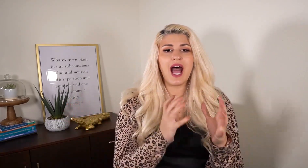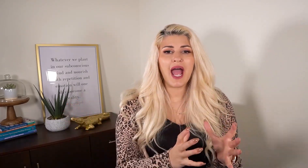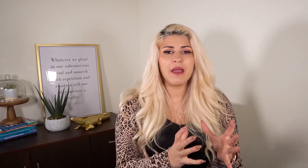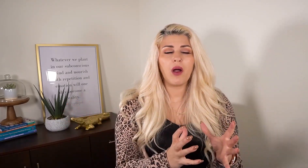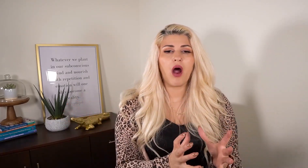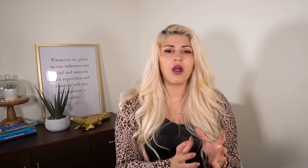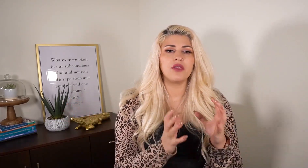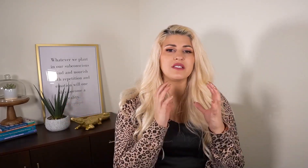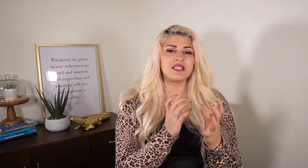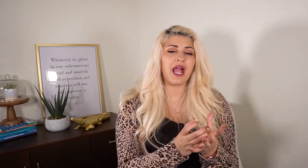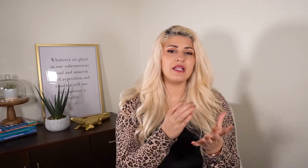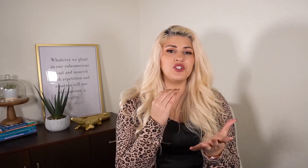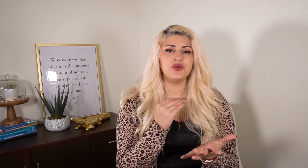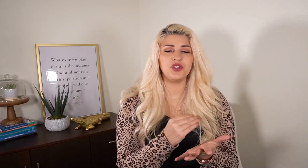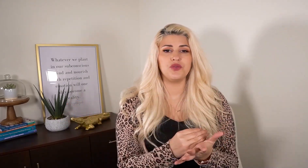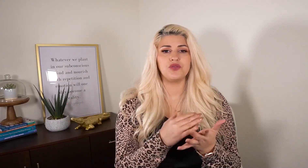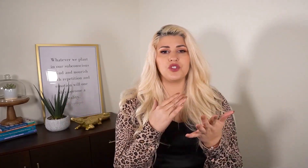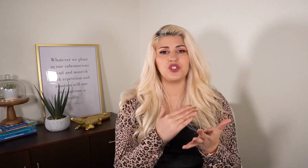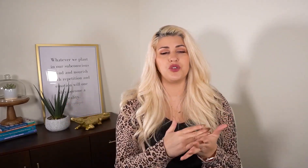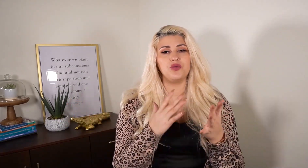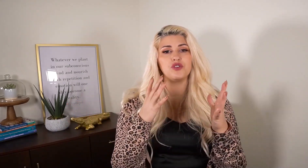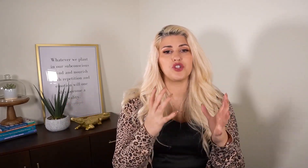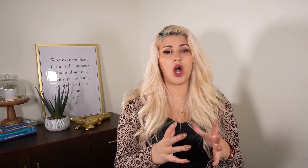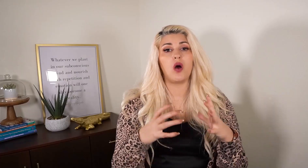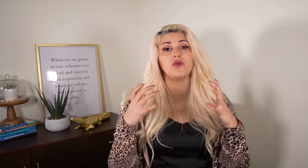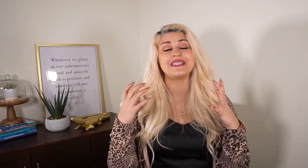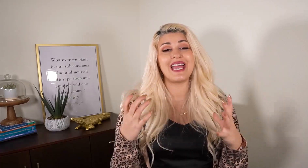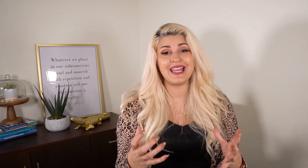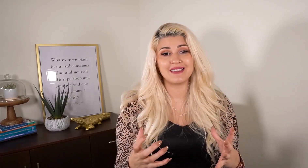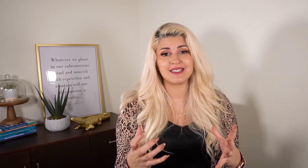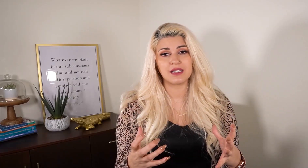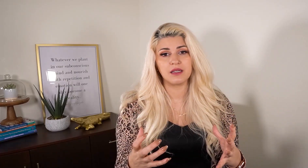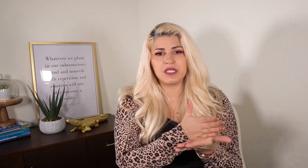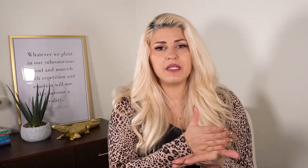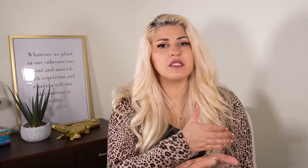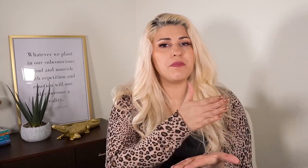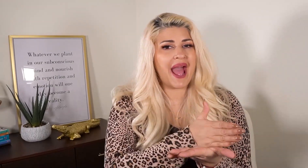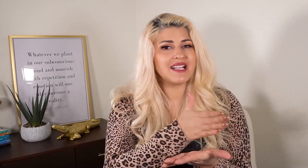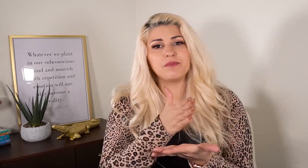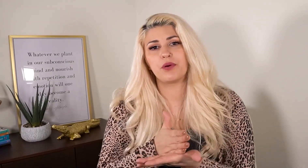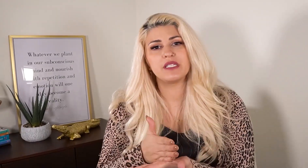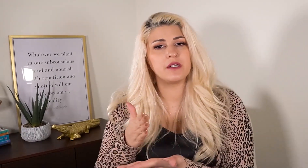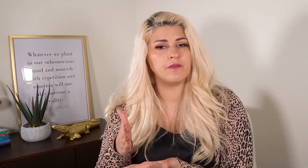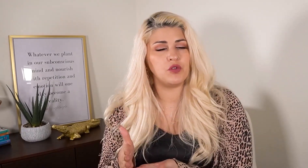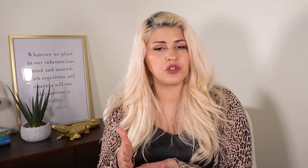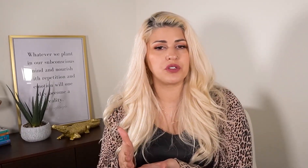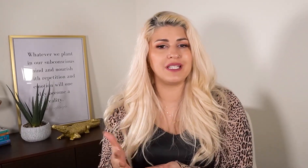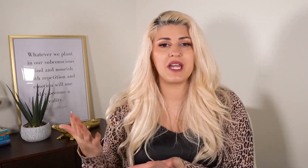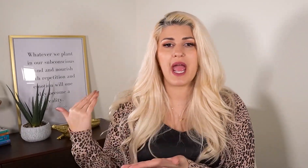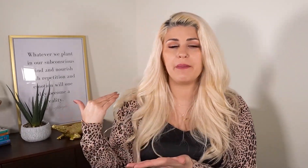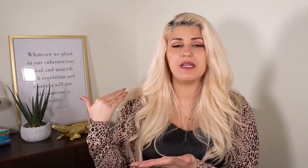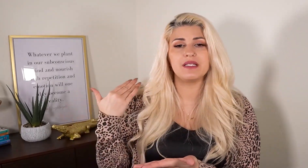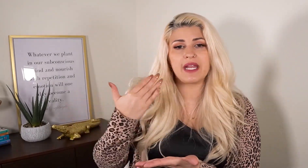Time are the signs you use to show tense, tense is past, present and future. Did it happen?